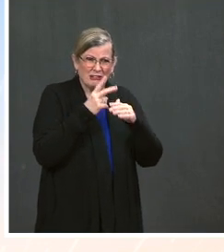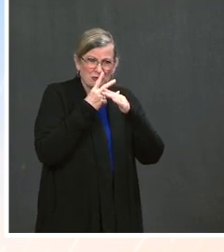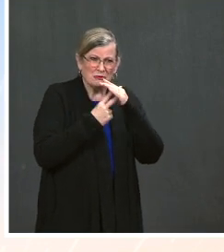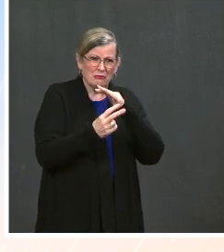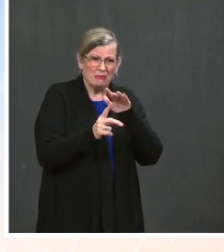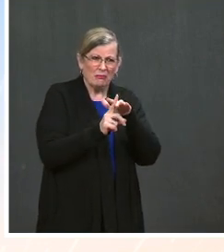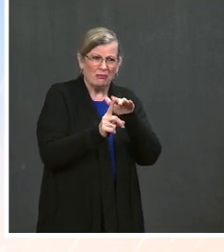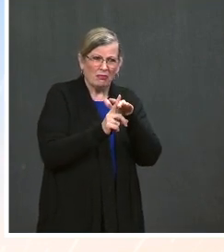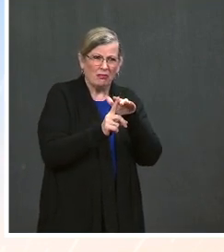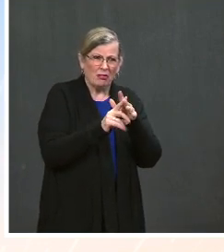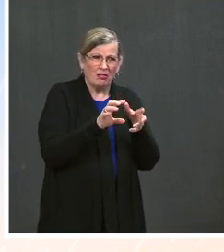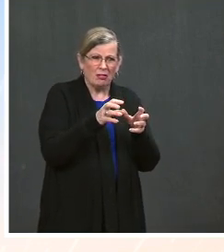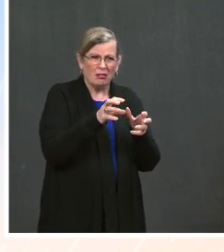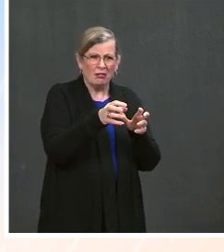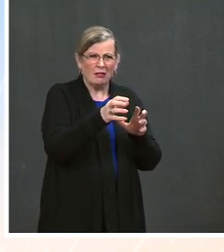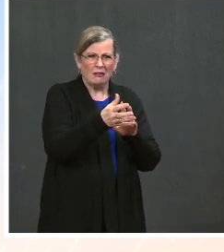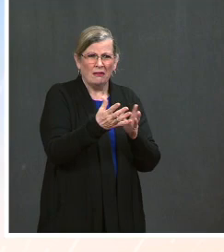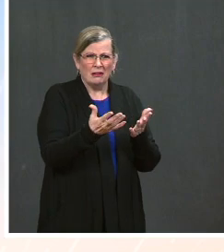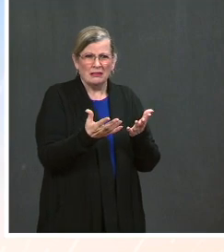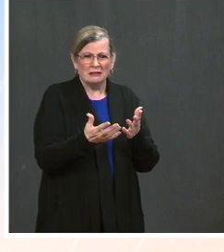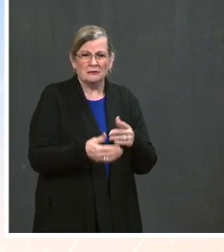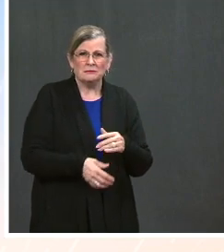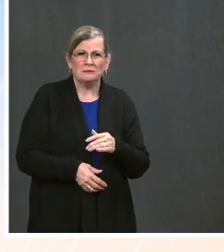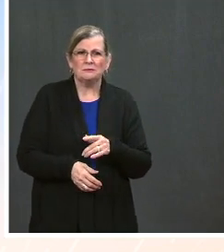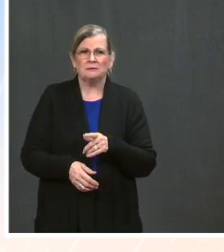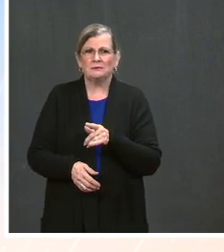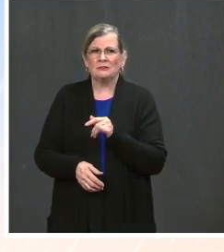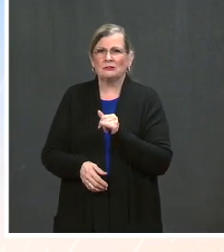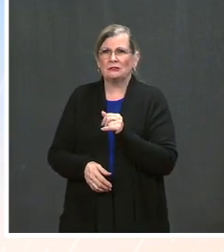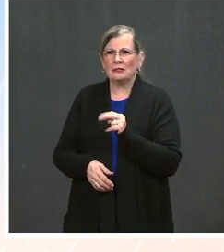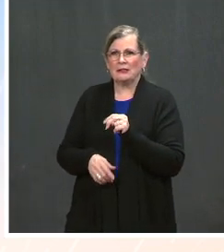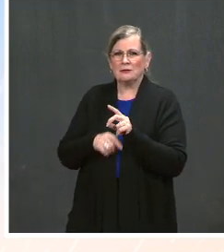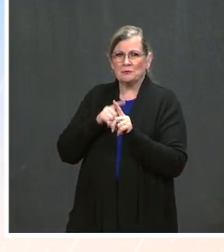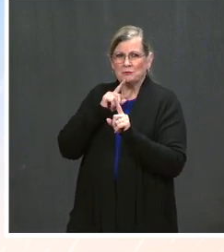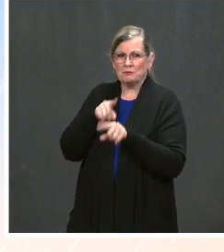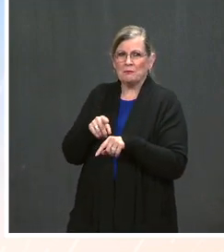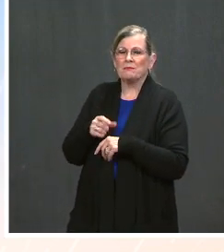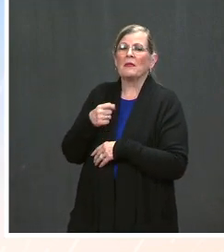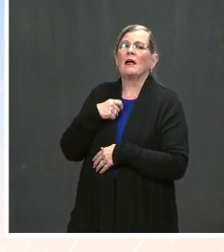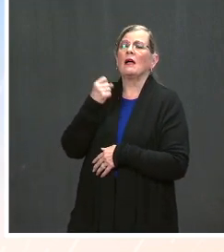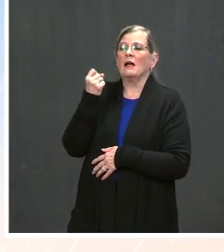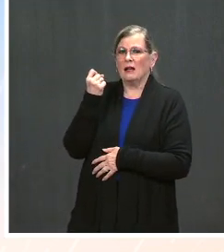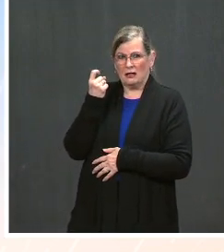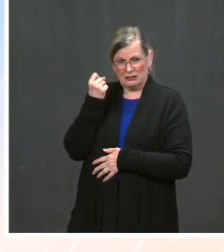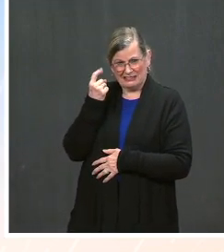come up. Ms. Psaki: You are absolutely right, Andrea -- it has been a continuing theme. We've sern [sic] this --